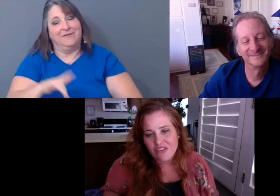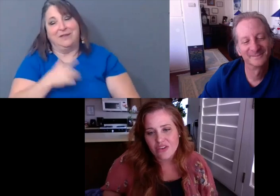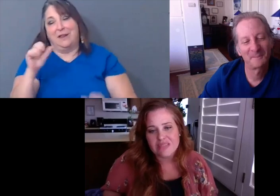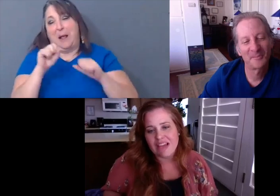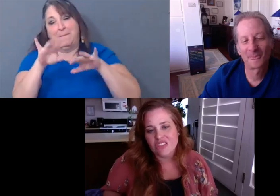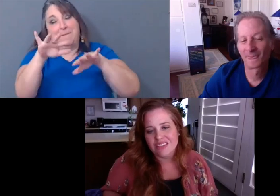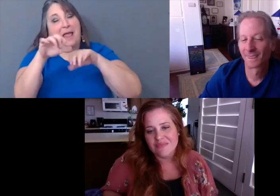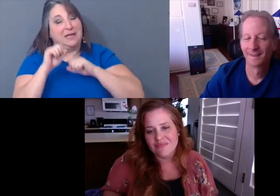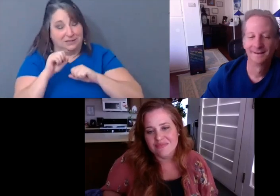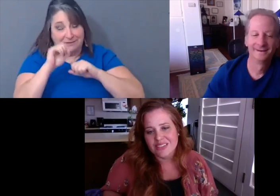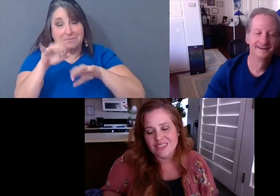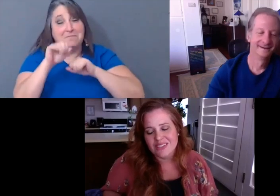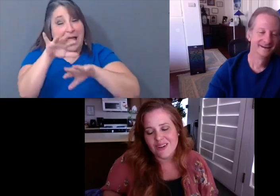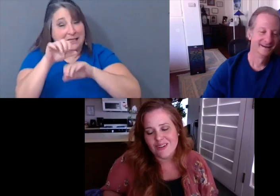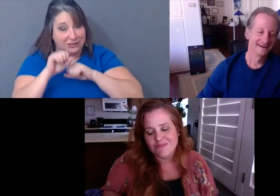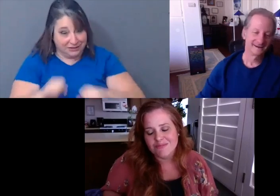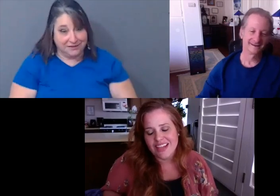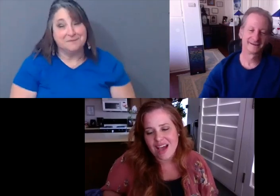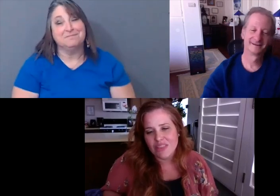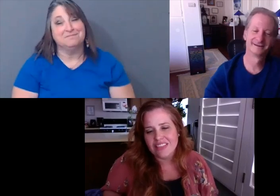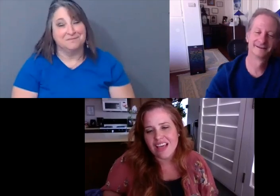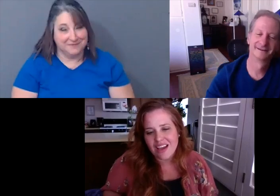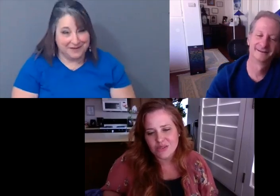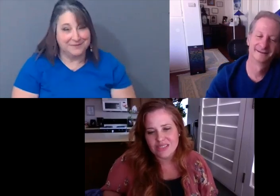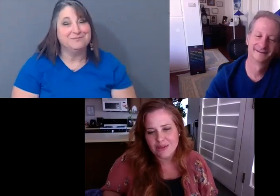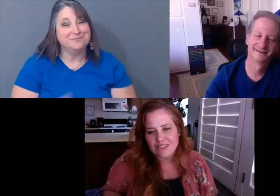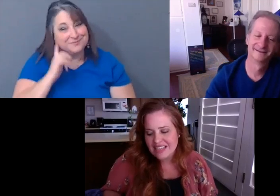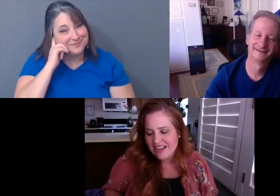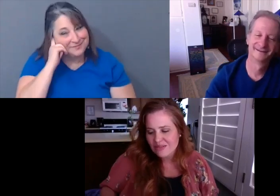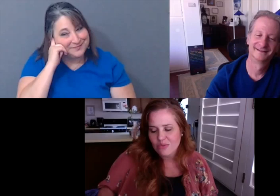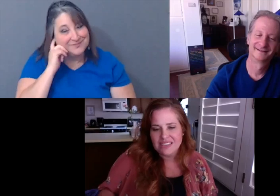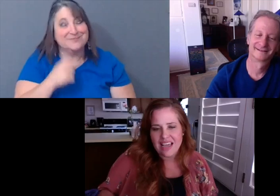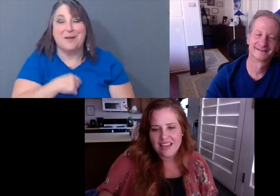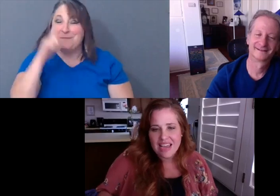I've heard it's magic. So, you know, I have to experience that one day.